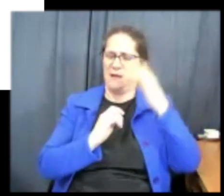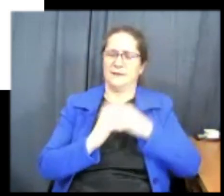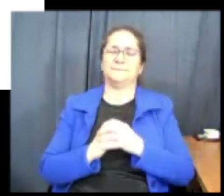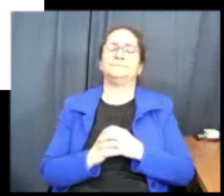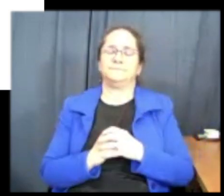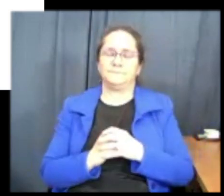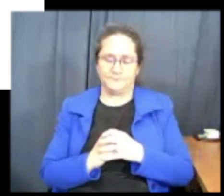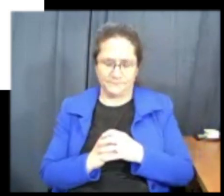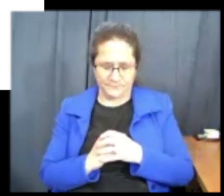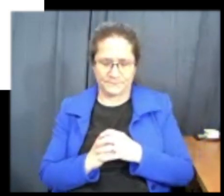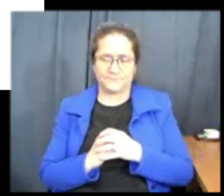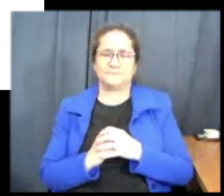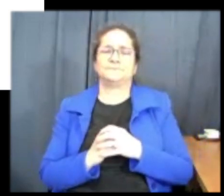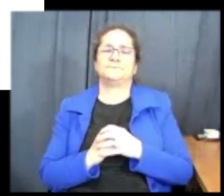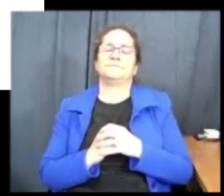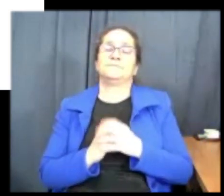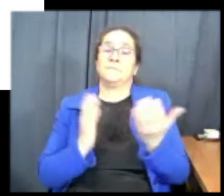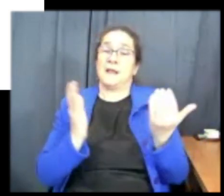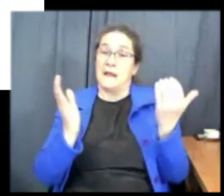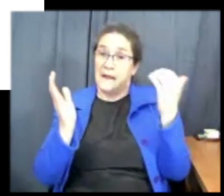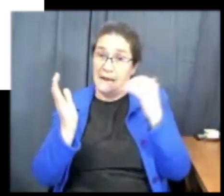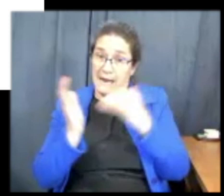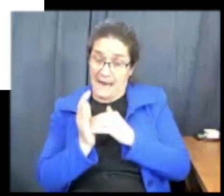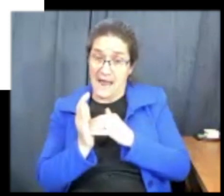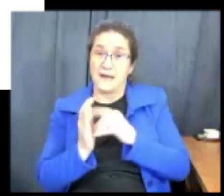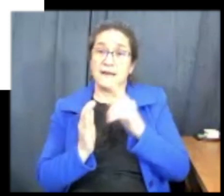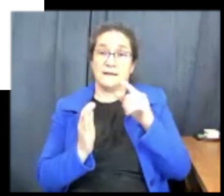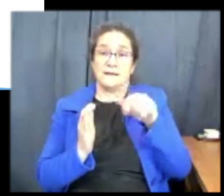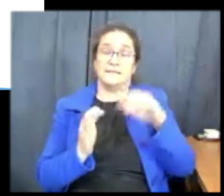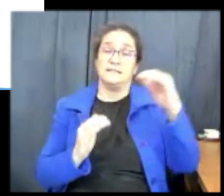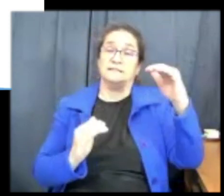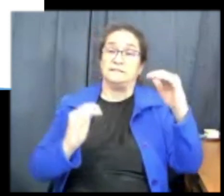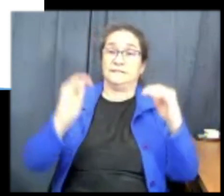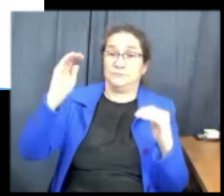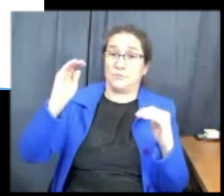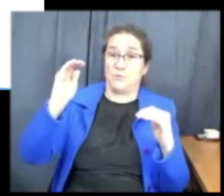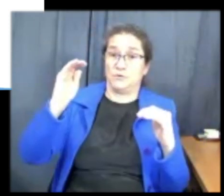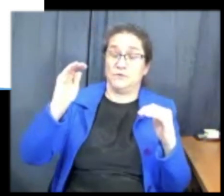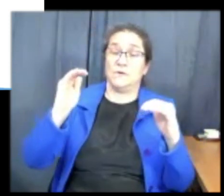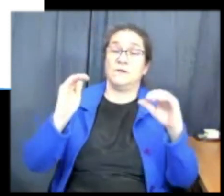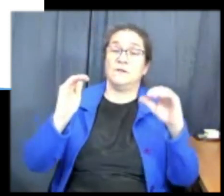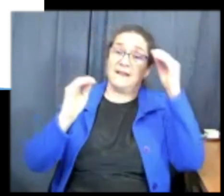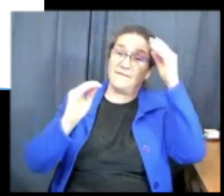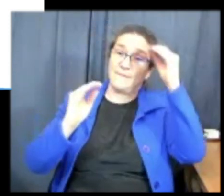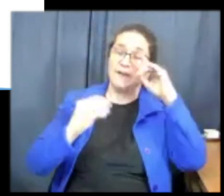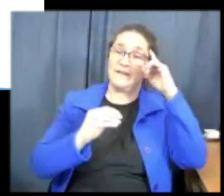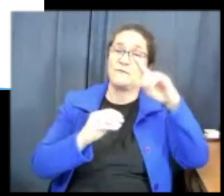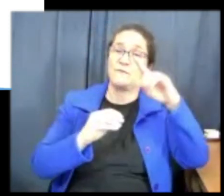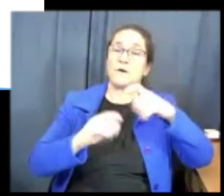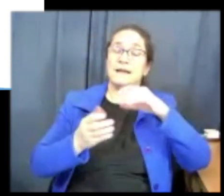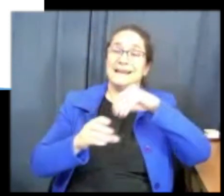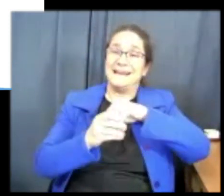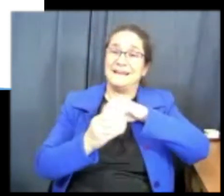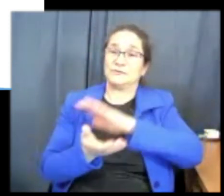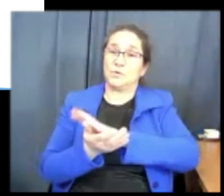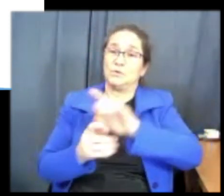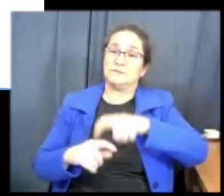we're looking at our disproportionate data for in school suspension of 10 days or fewer for black and African American students.